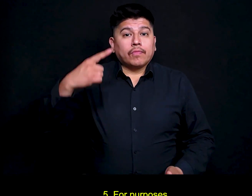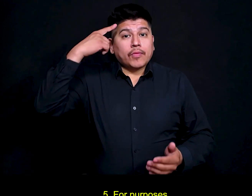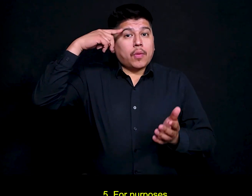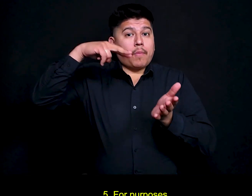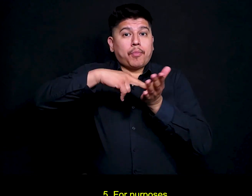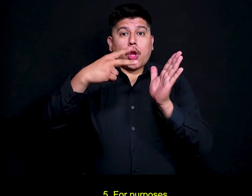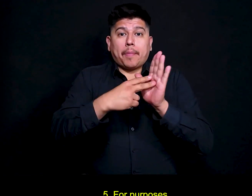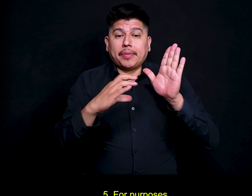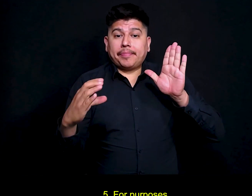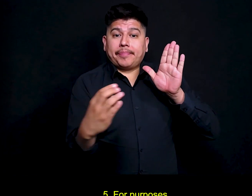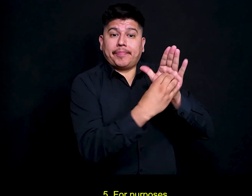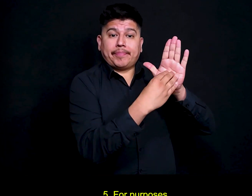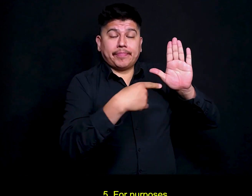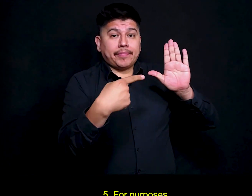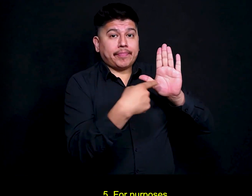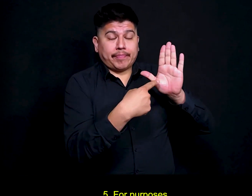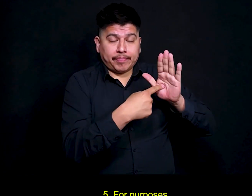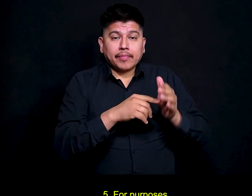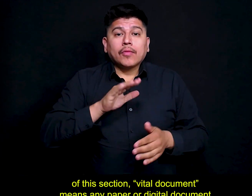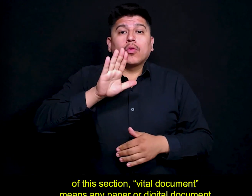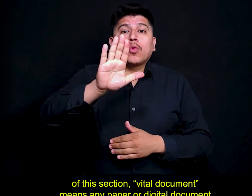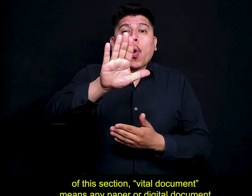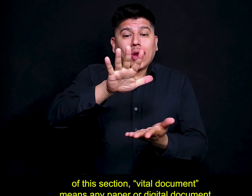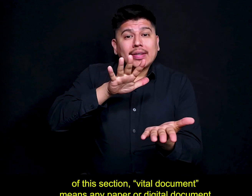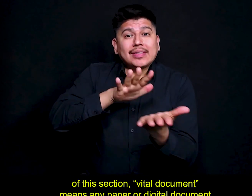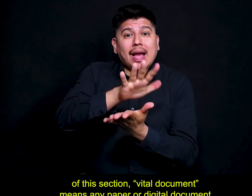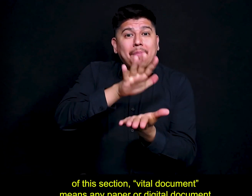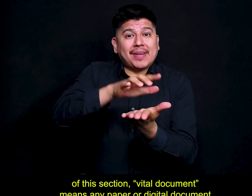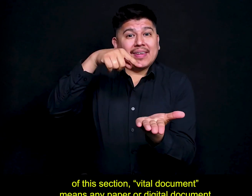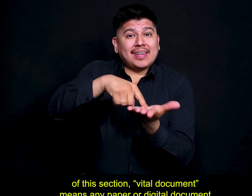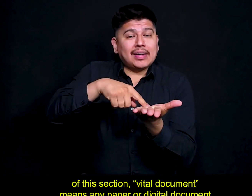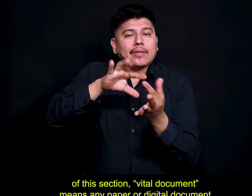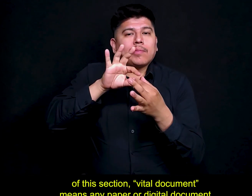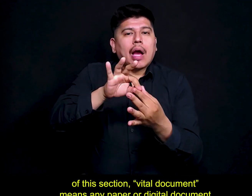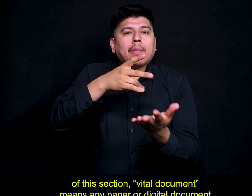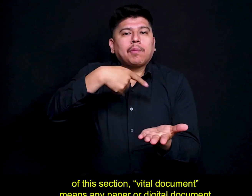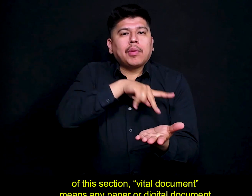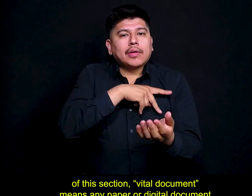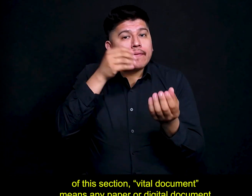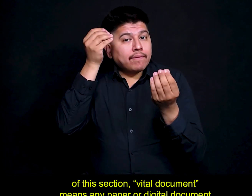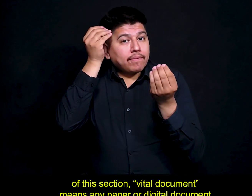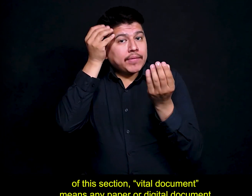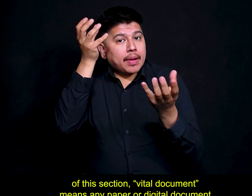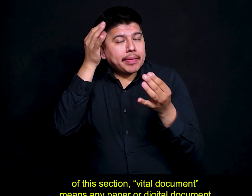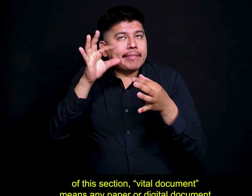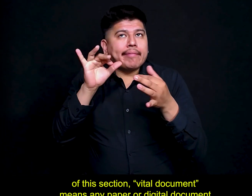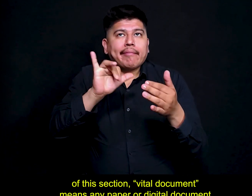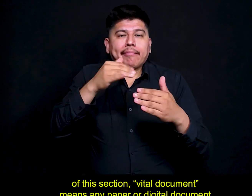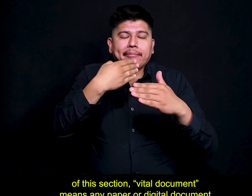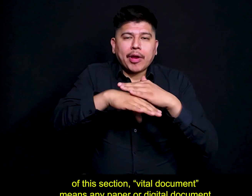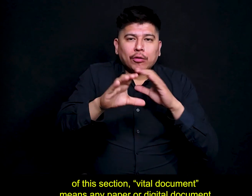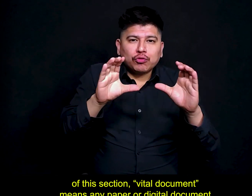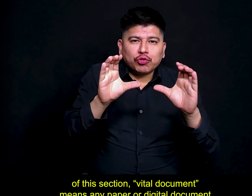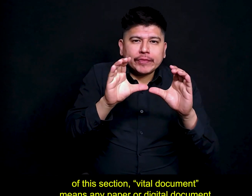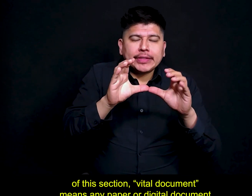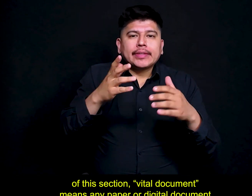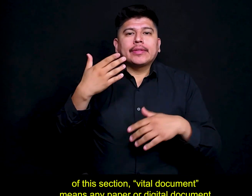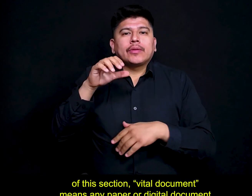5. For purposes of this section, “vital document” means any paper or digital document